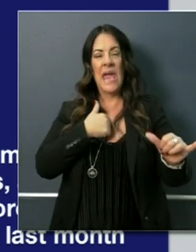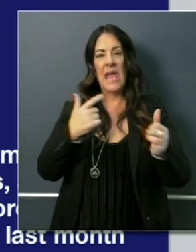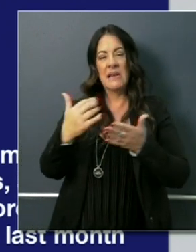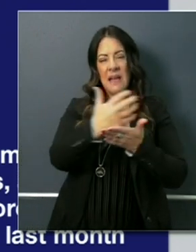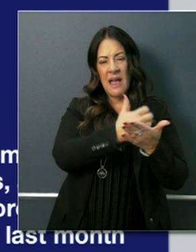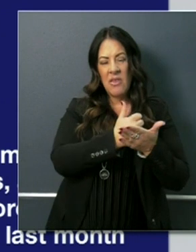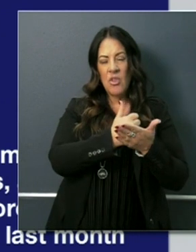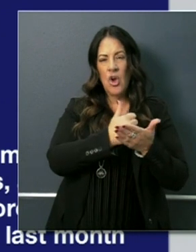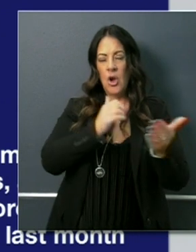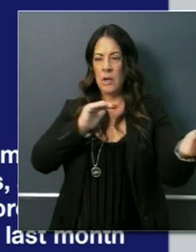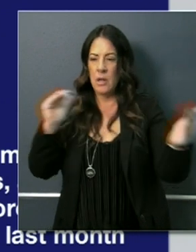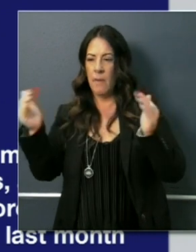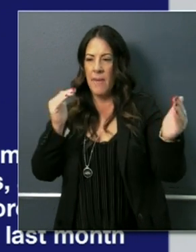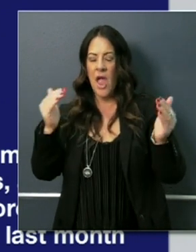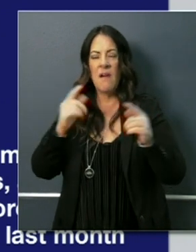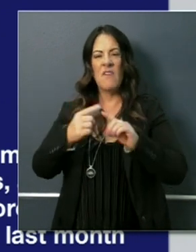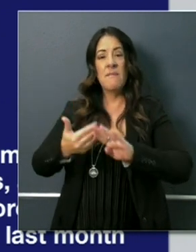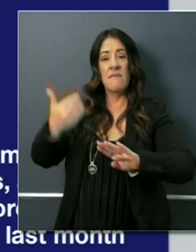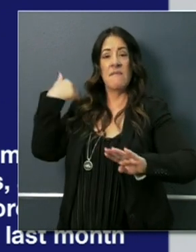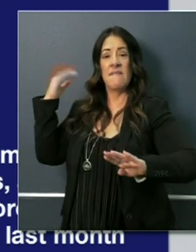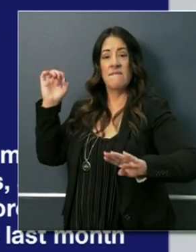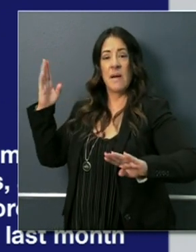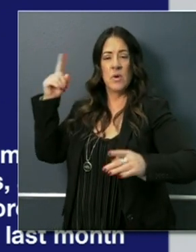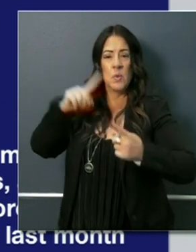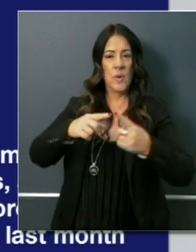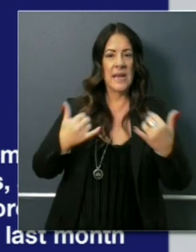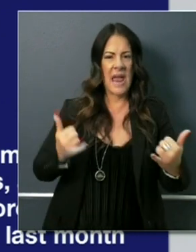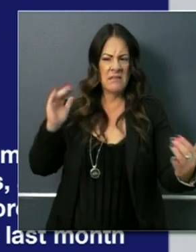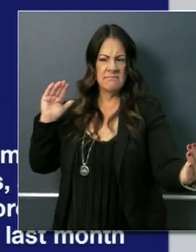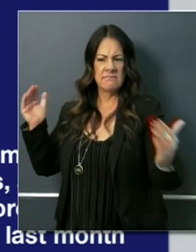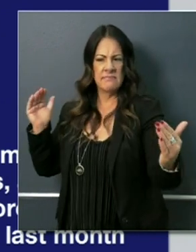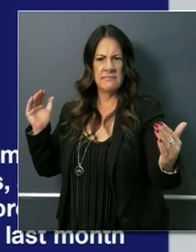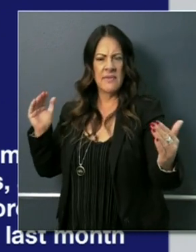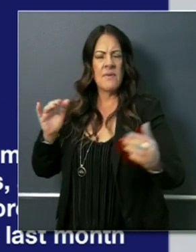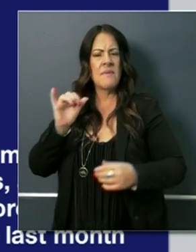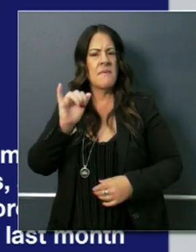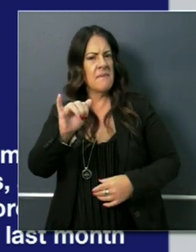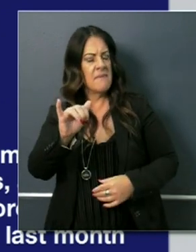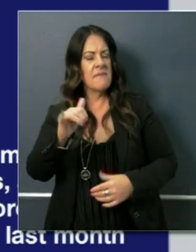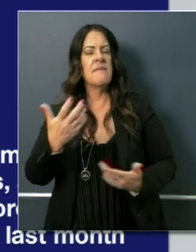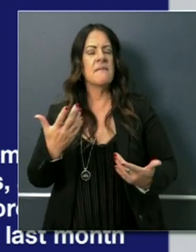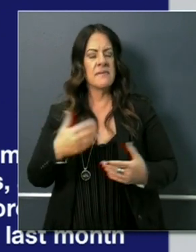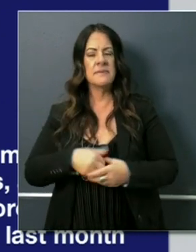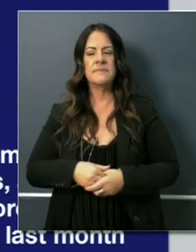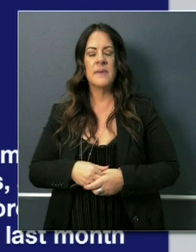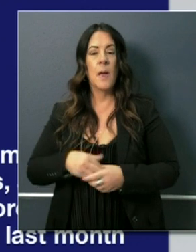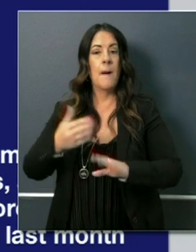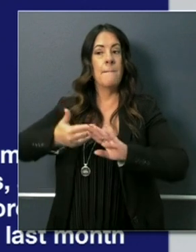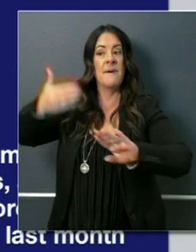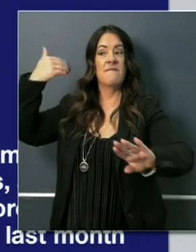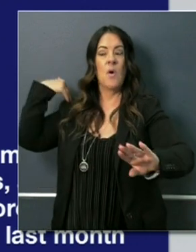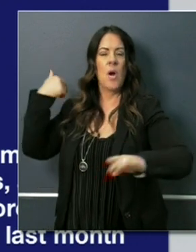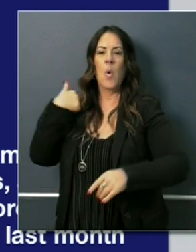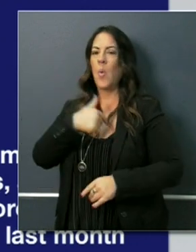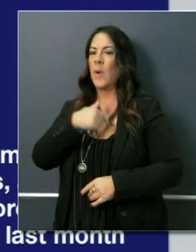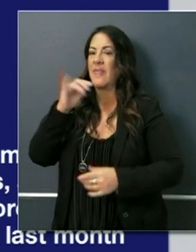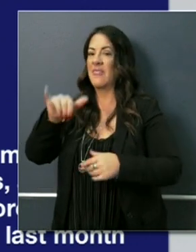GOING FROM UP TOP TO DOWN LOW AS IT MOVES TO THE RIGHT. AND WHAT THAT TELLS US, OUR PEOPLE ARE MOVING AROUND LIST. AND STAYING AND HOME OR COMPARED TO THIS TIME IN FEBRUARY.